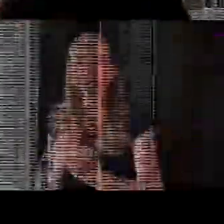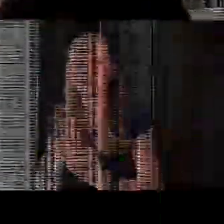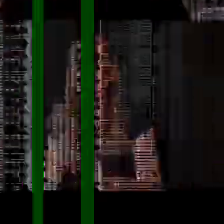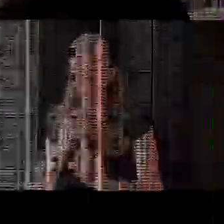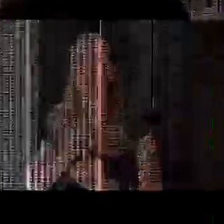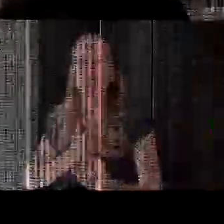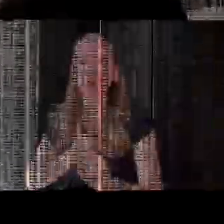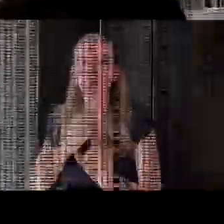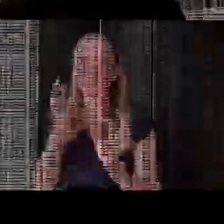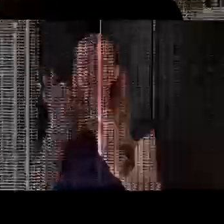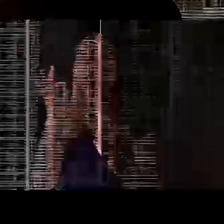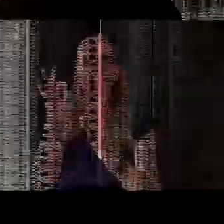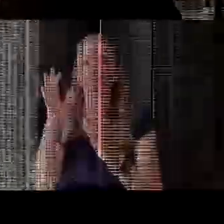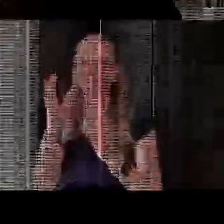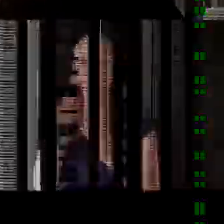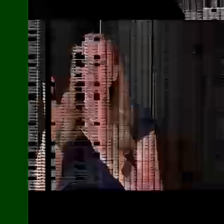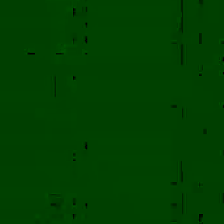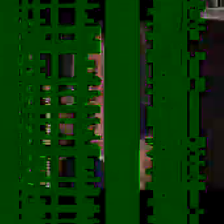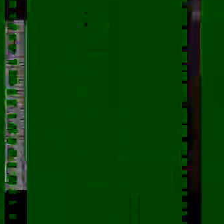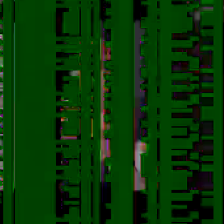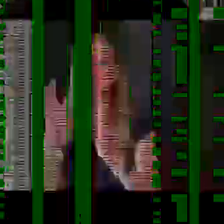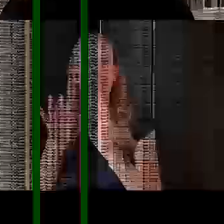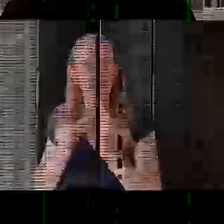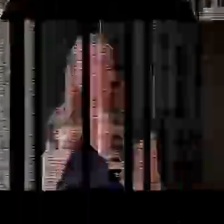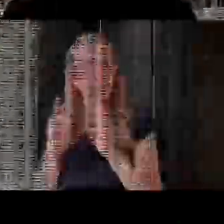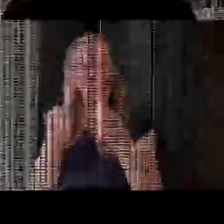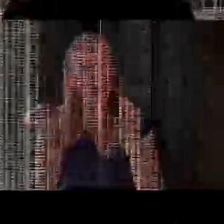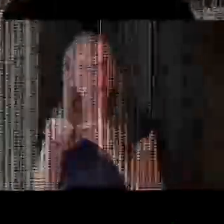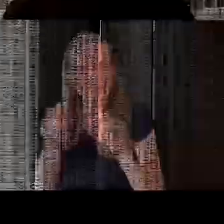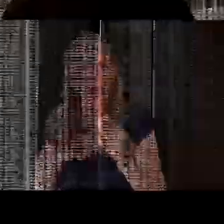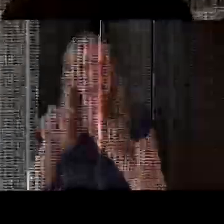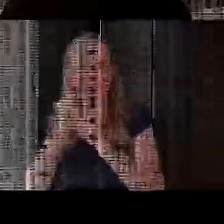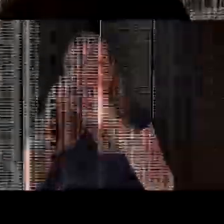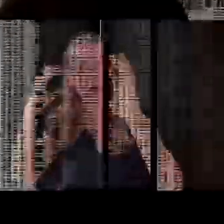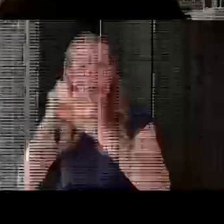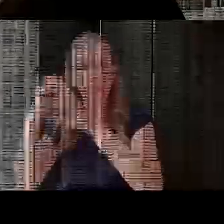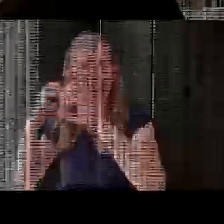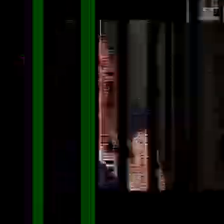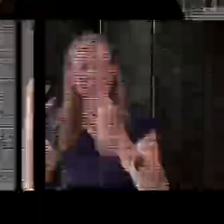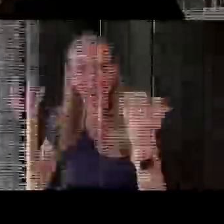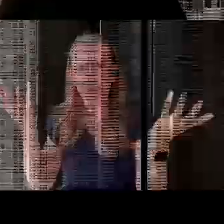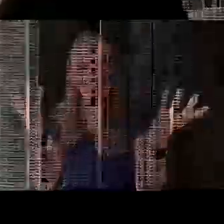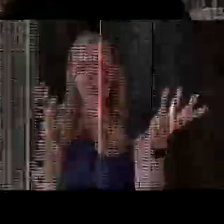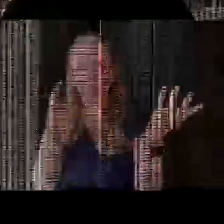I got distracted. The interpreter screen had fireworks going, so it was a bit weird.